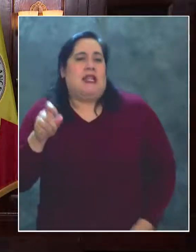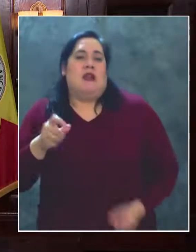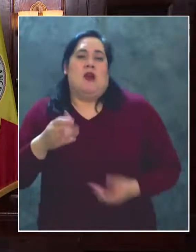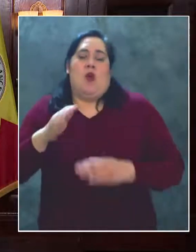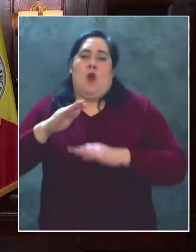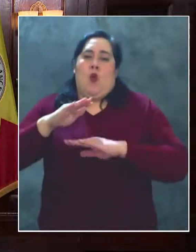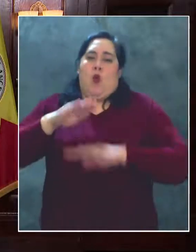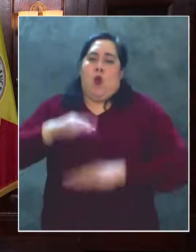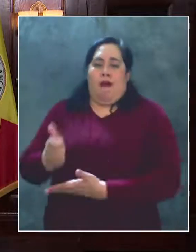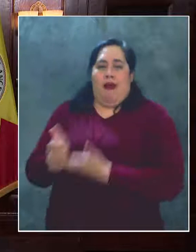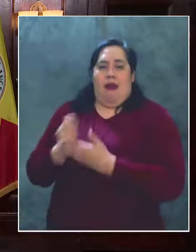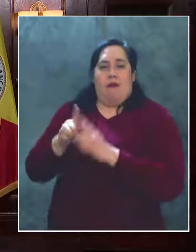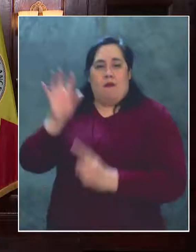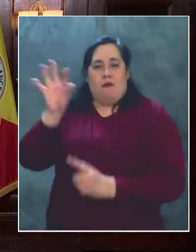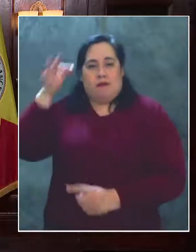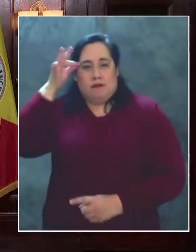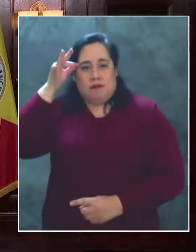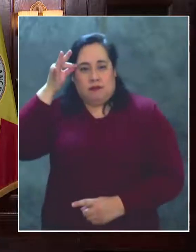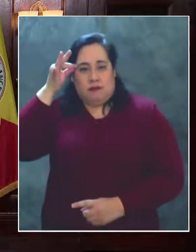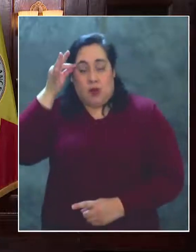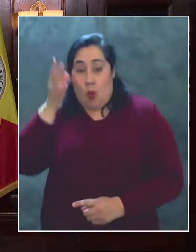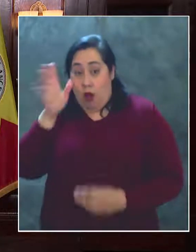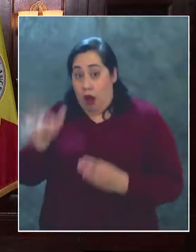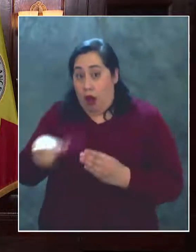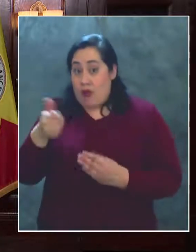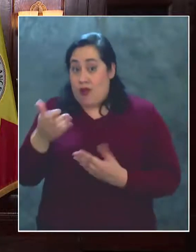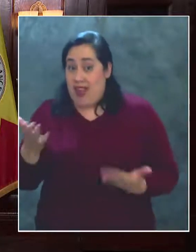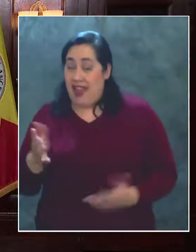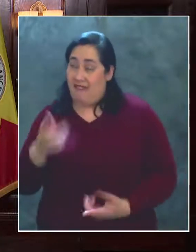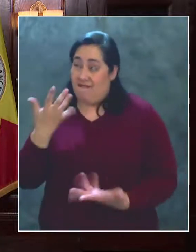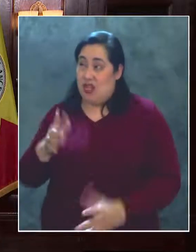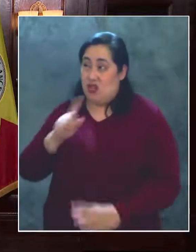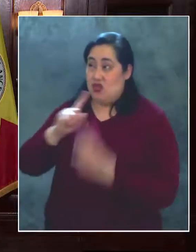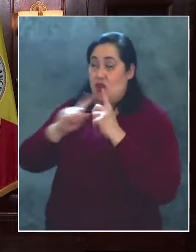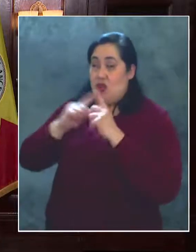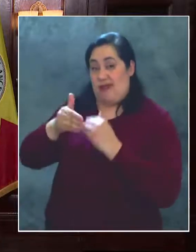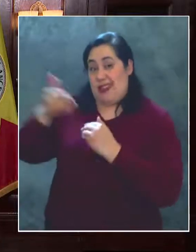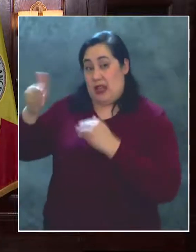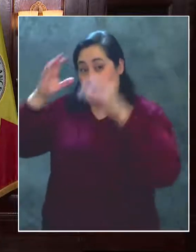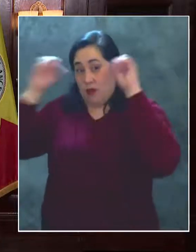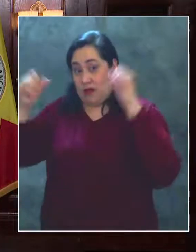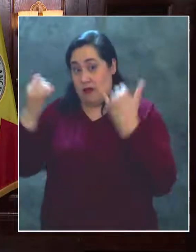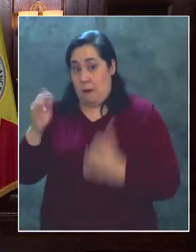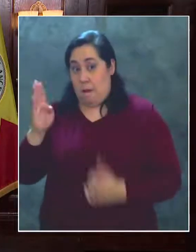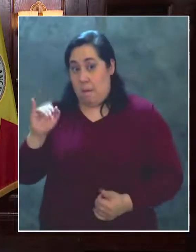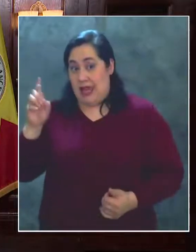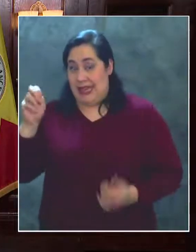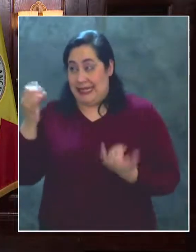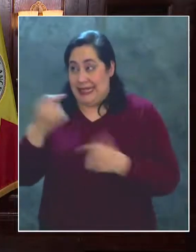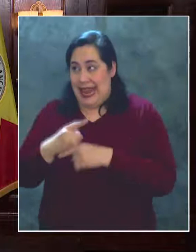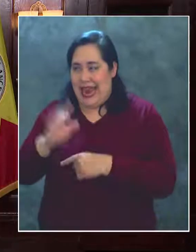SOME BADLY NEEDED RELIEF FROM THE FEDERAL. ONE ADDITIONAL THING I SPOKE TO